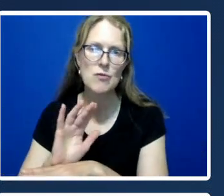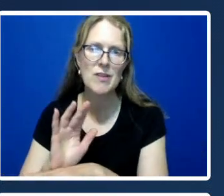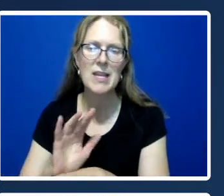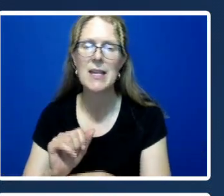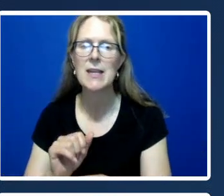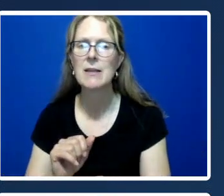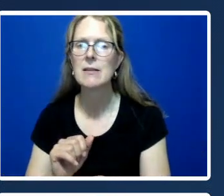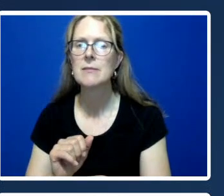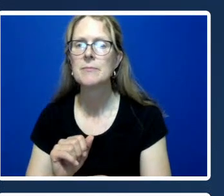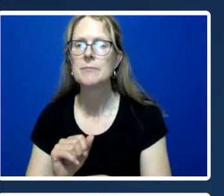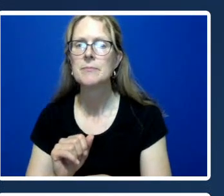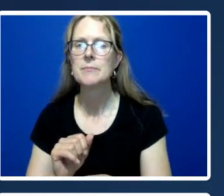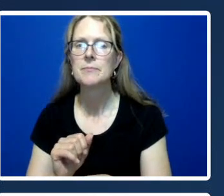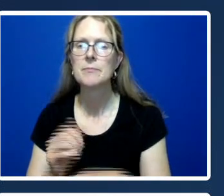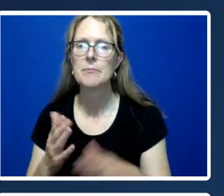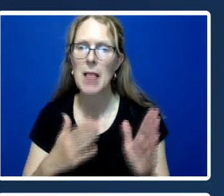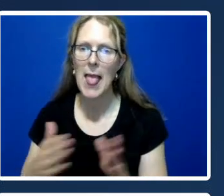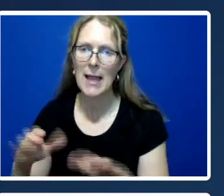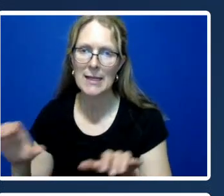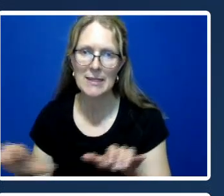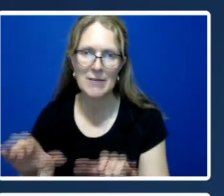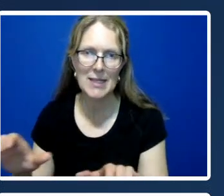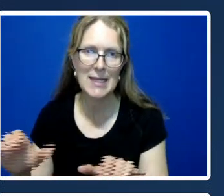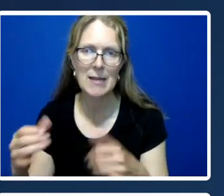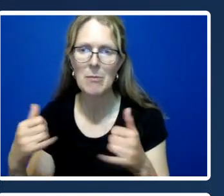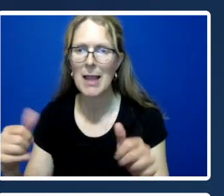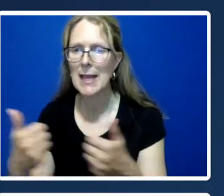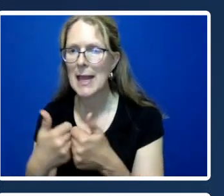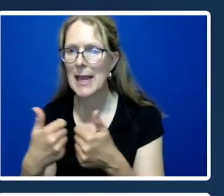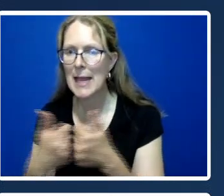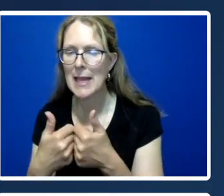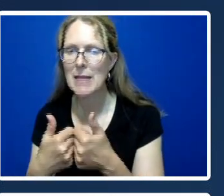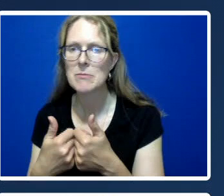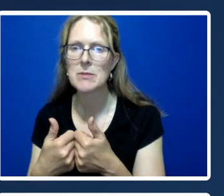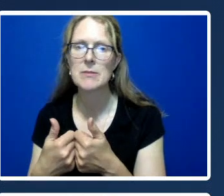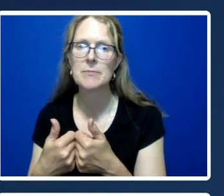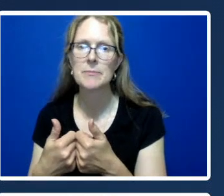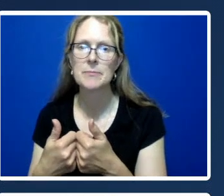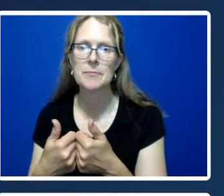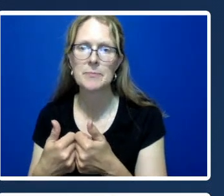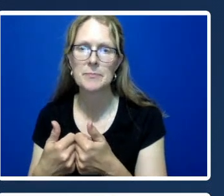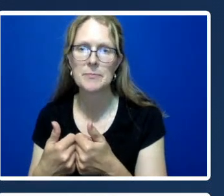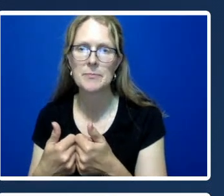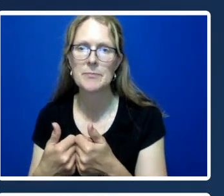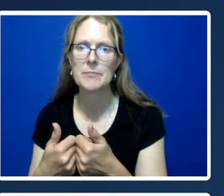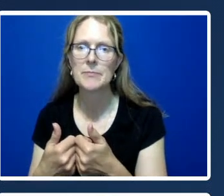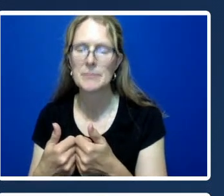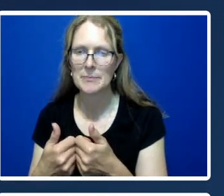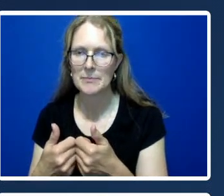plan activities, play games, and bring school -- bring kids from different schools together.